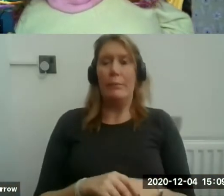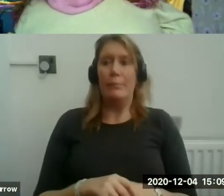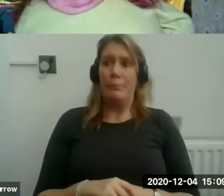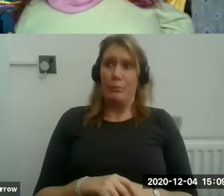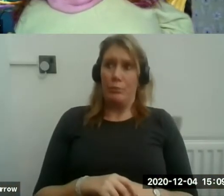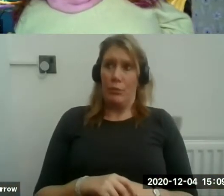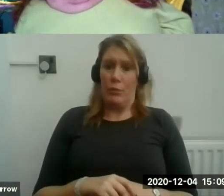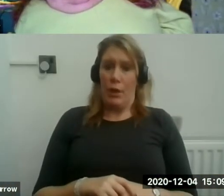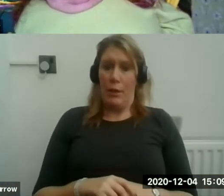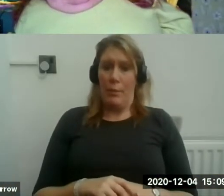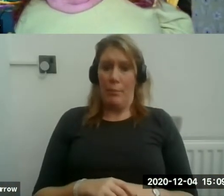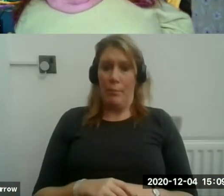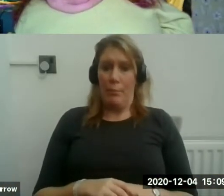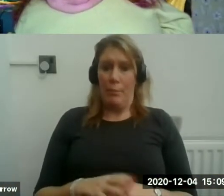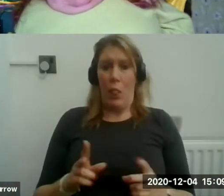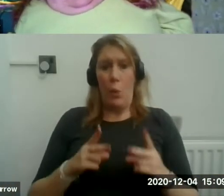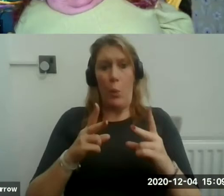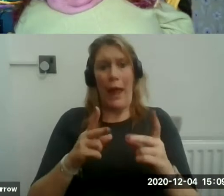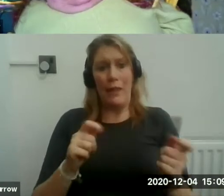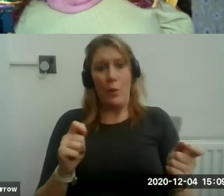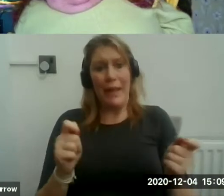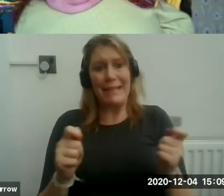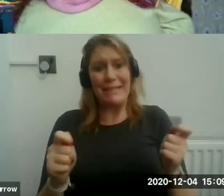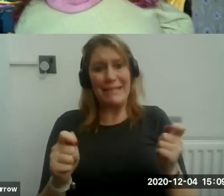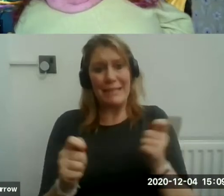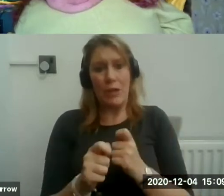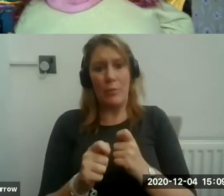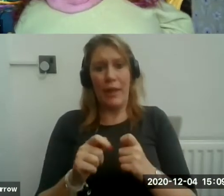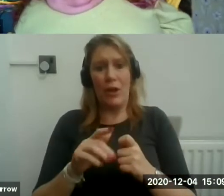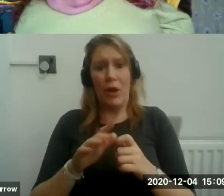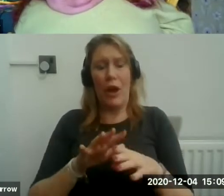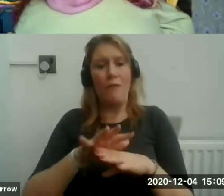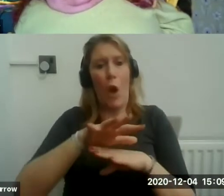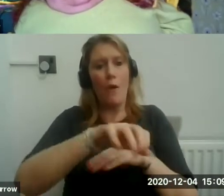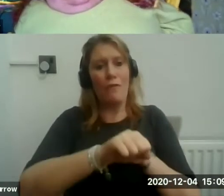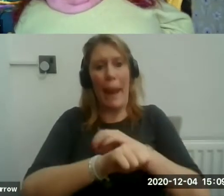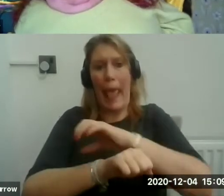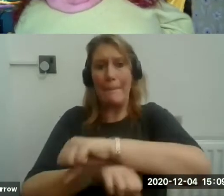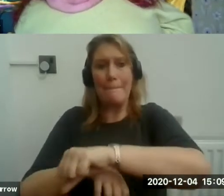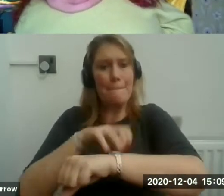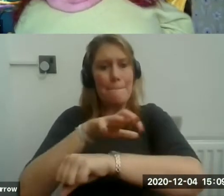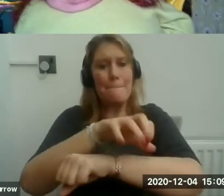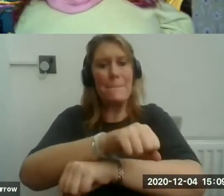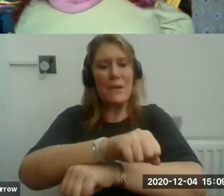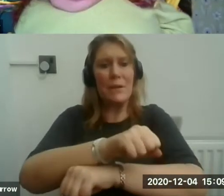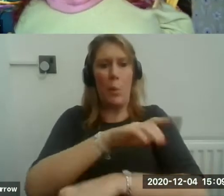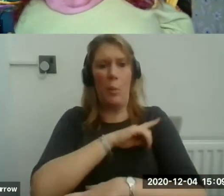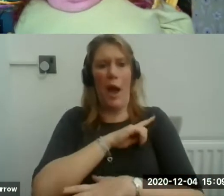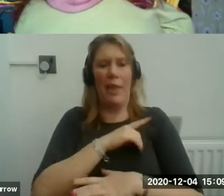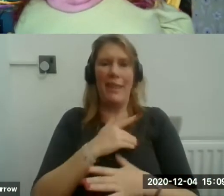they did cut across each other because there are some common themes. There are